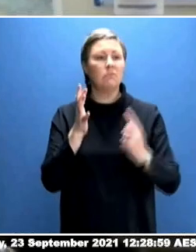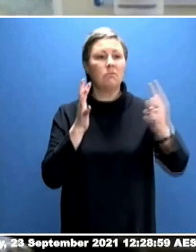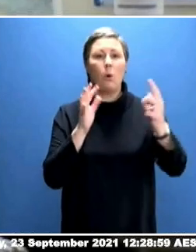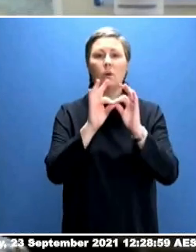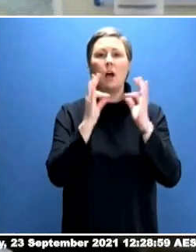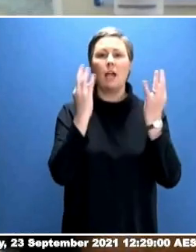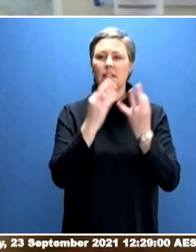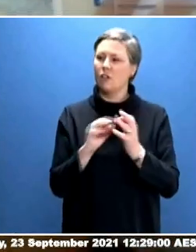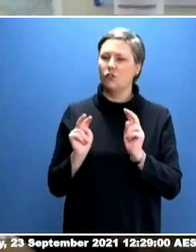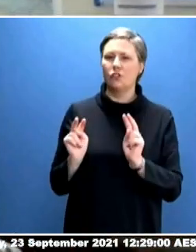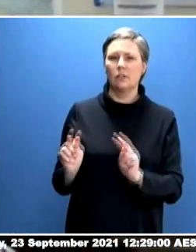Again, it's broadly speaking, but...